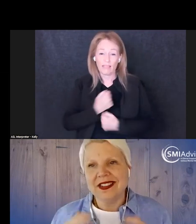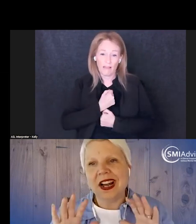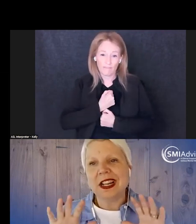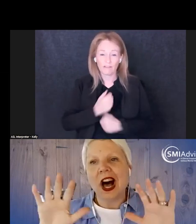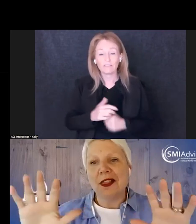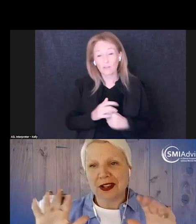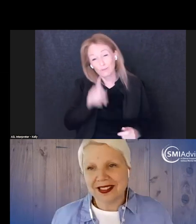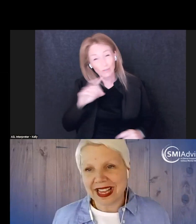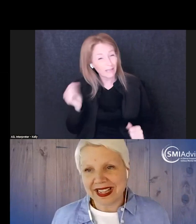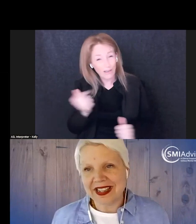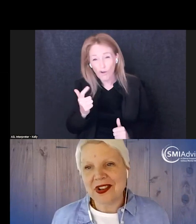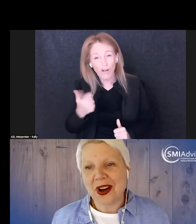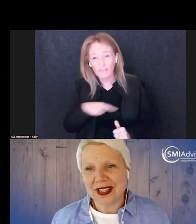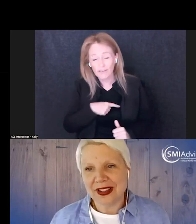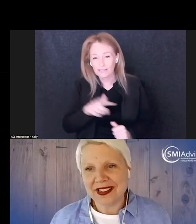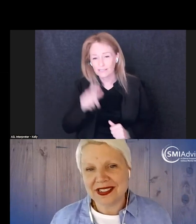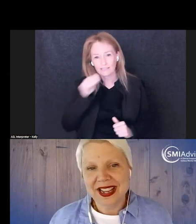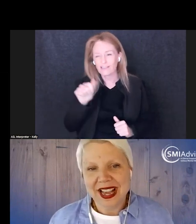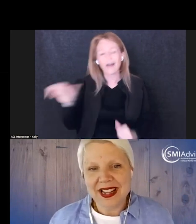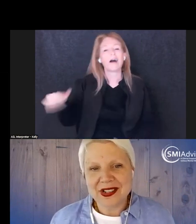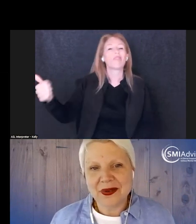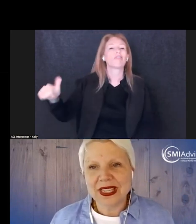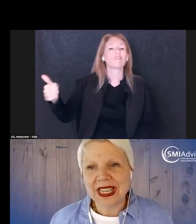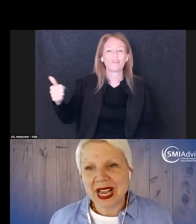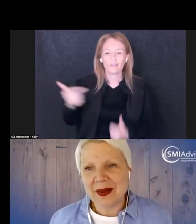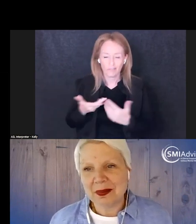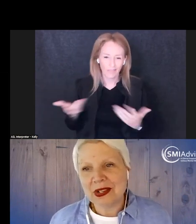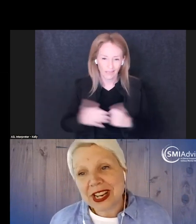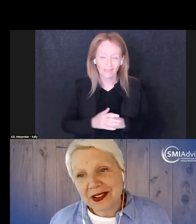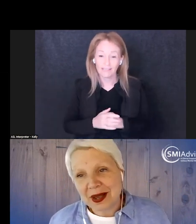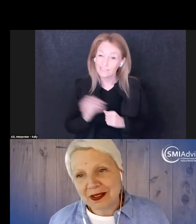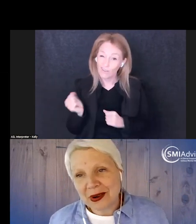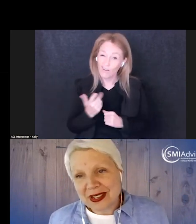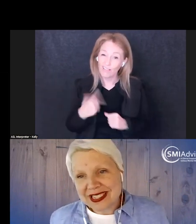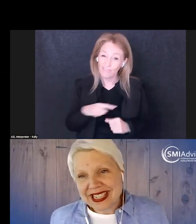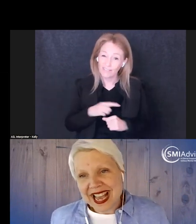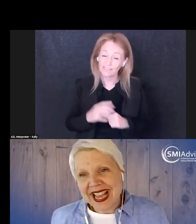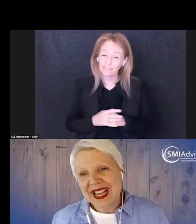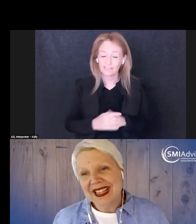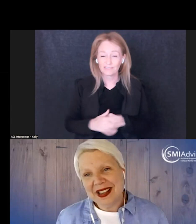IT IS NOT AN OTHER. IT IS ALL OF US. I APPRECIATE YOU COMING FORWARD TODAY.